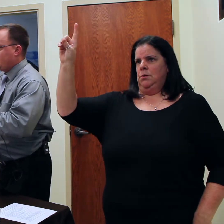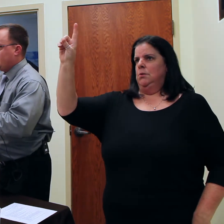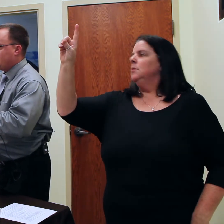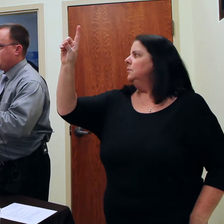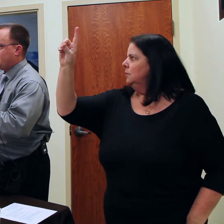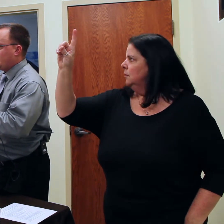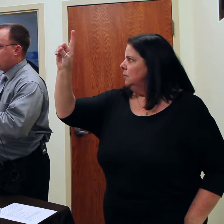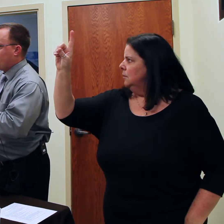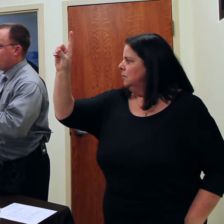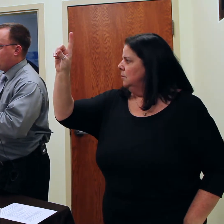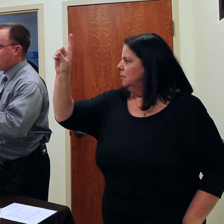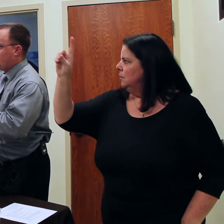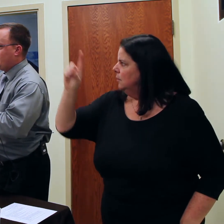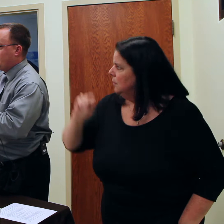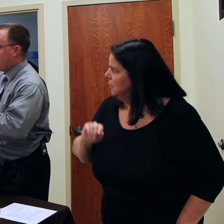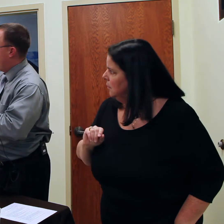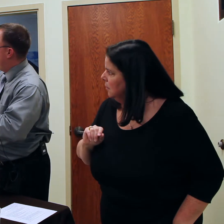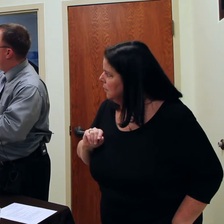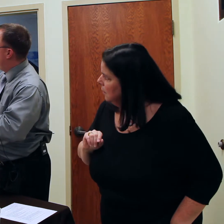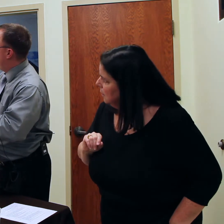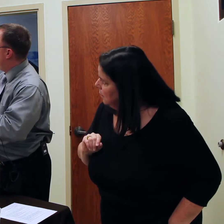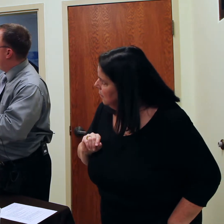I'll turn this to the side, it'll be a little easier to read.